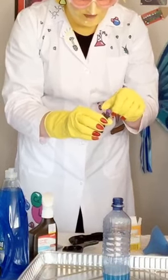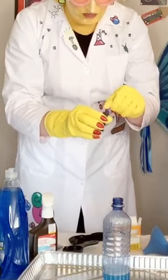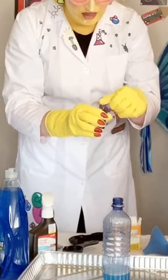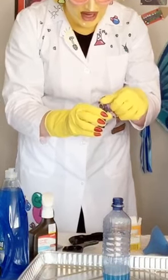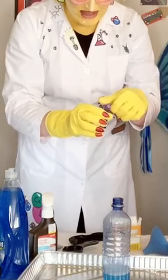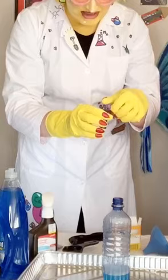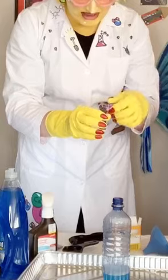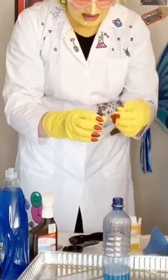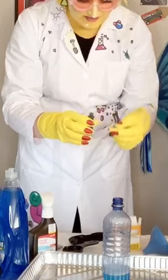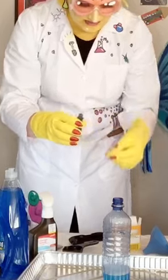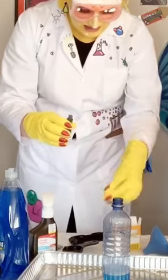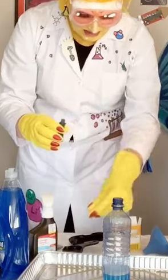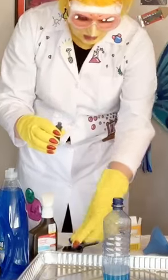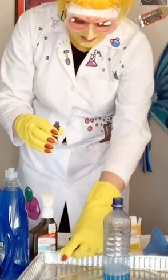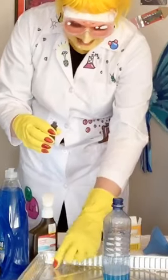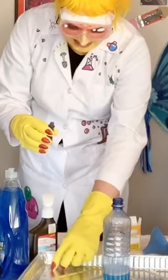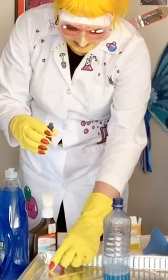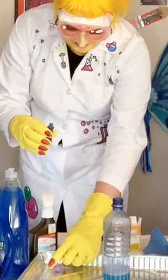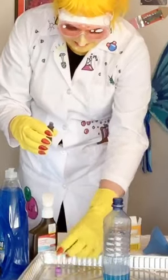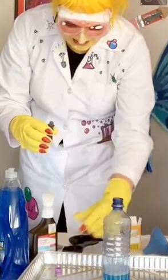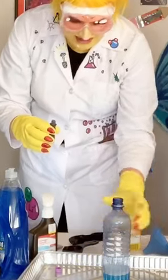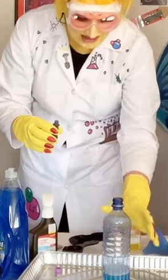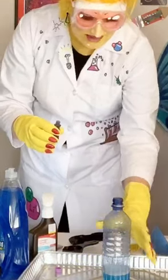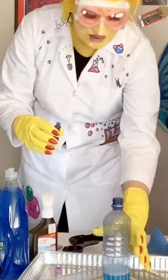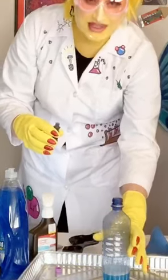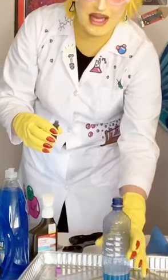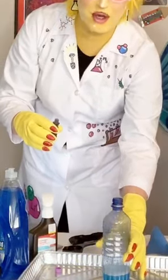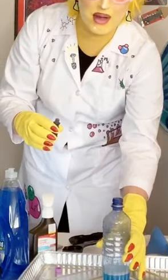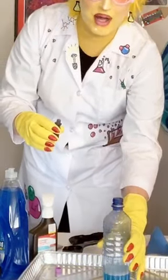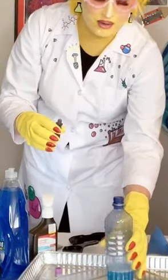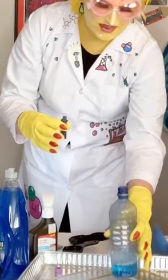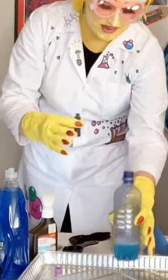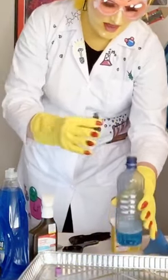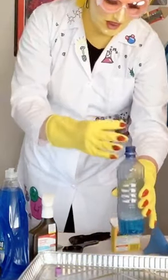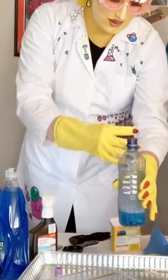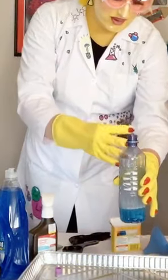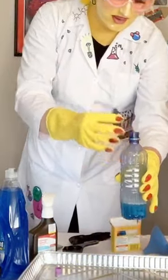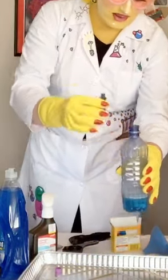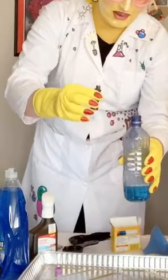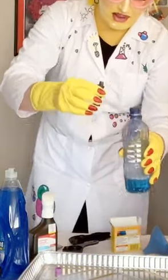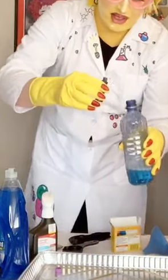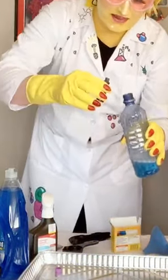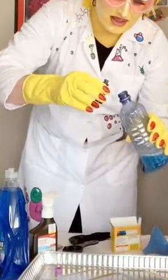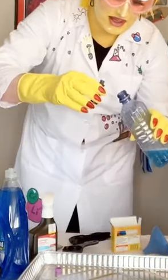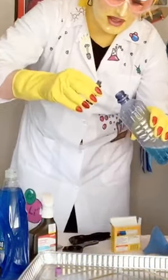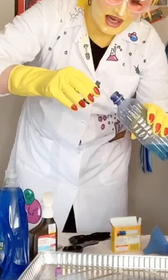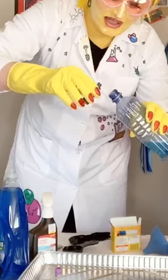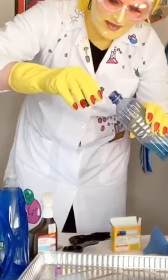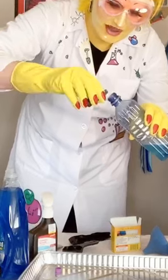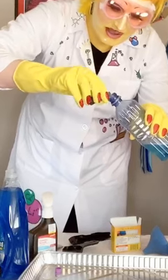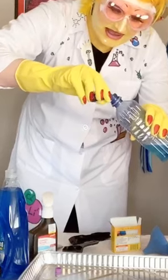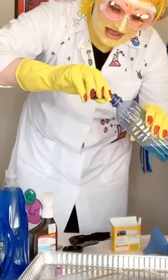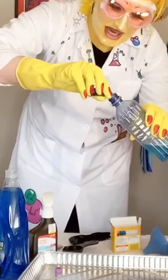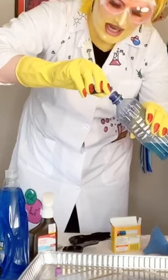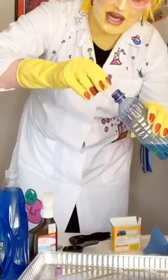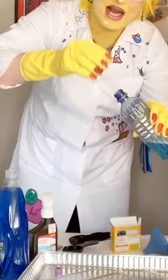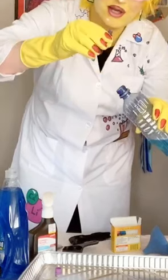variety. Open this up and then just take your bottle (this is why you're wearing the gloves) kind of tip it on its side. And you're